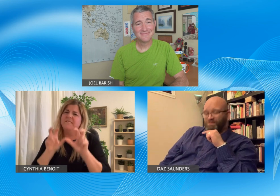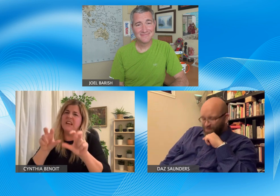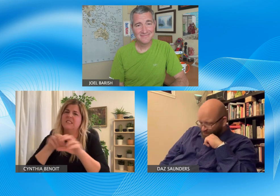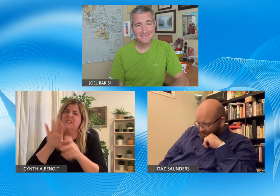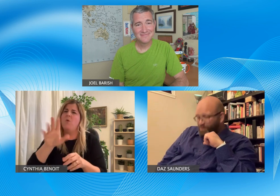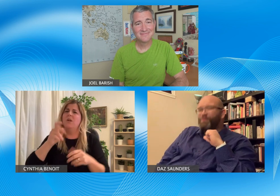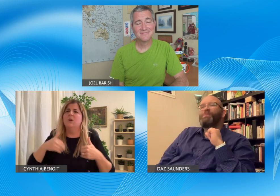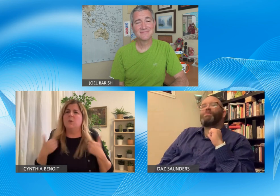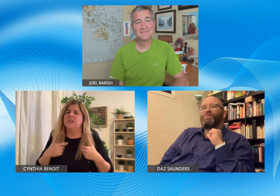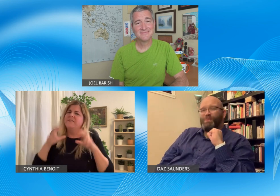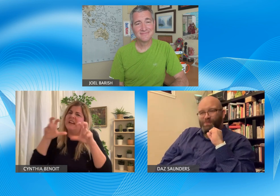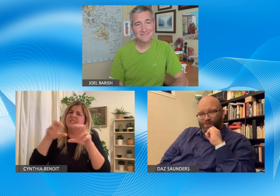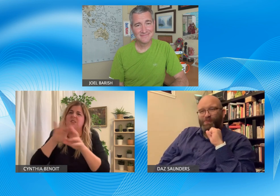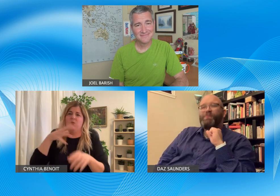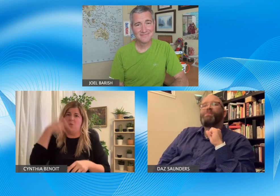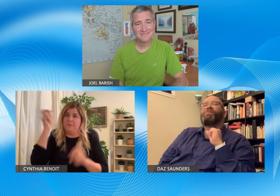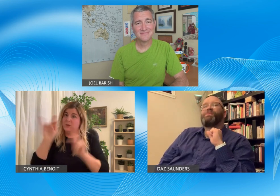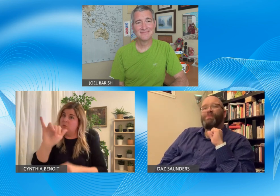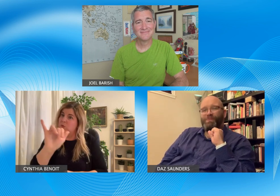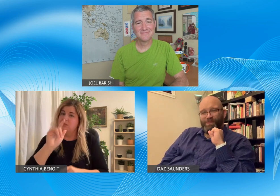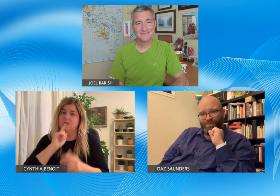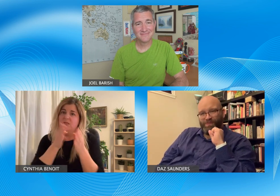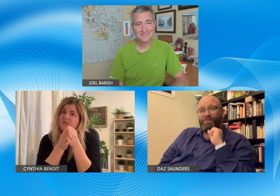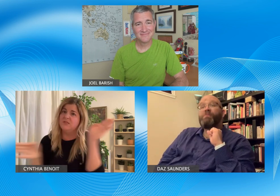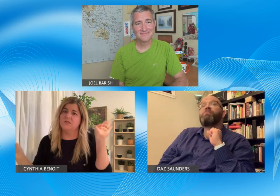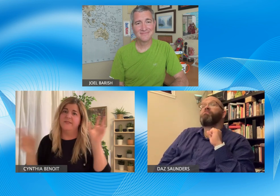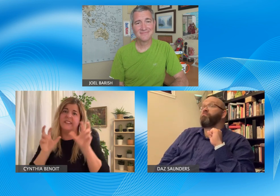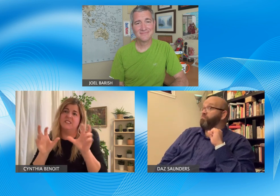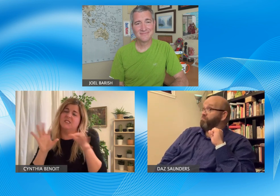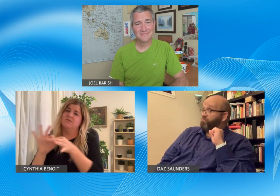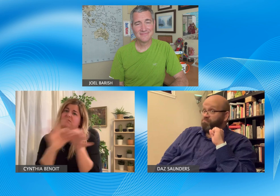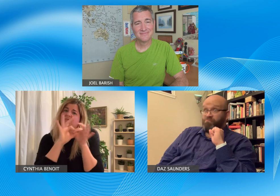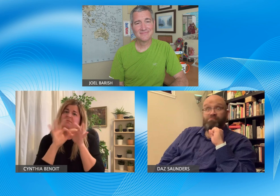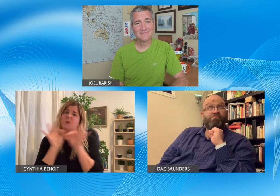Also invest in your own people, first and foremost into the youth and the older population.